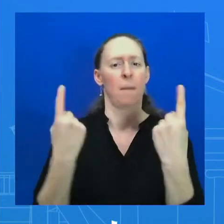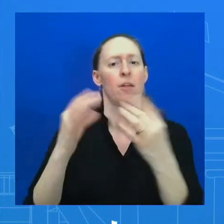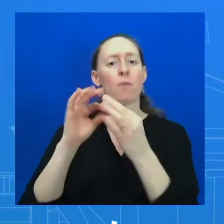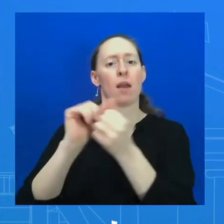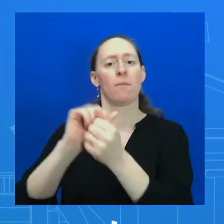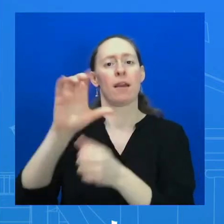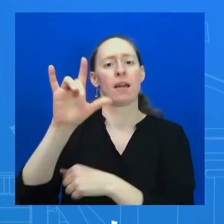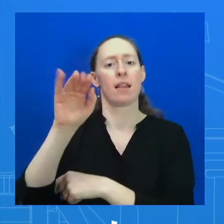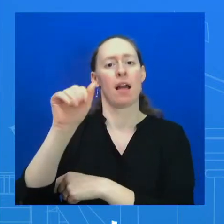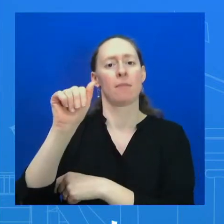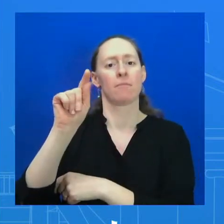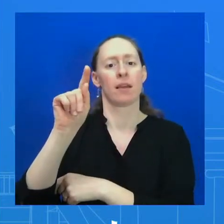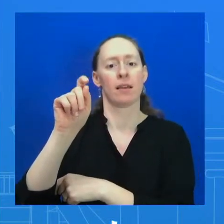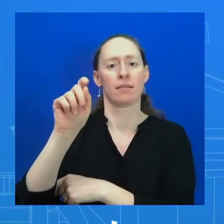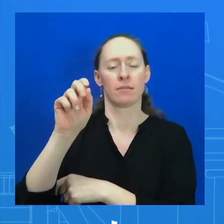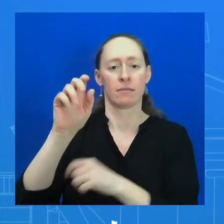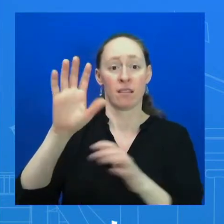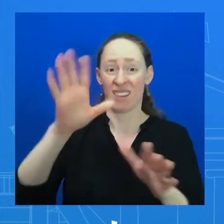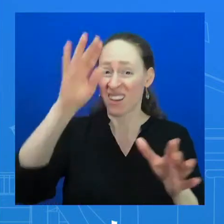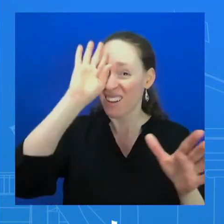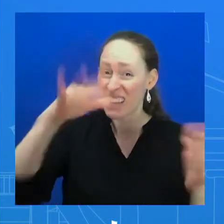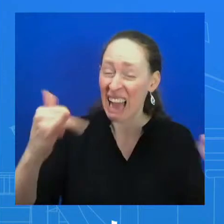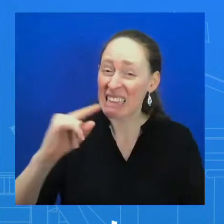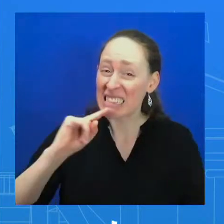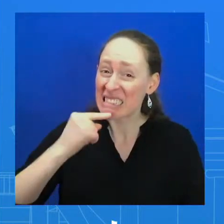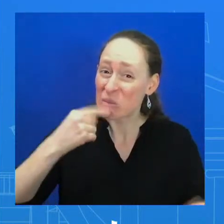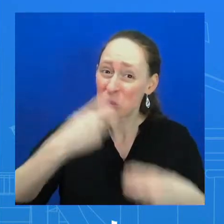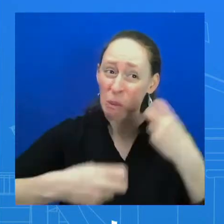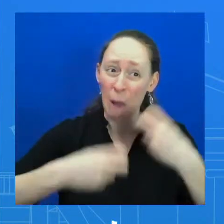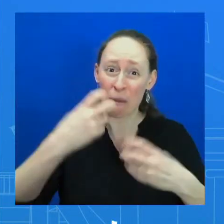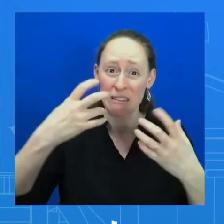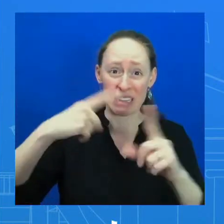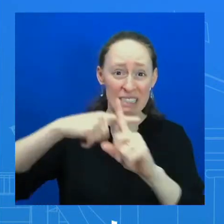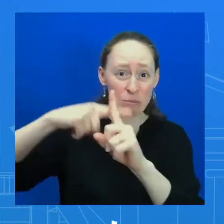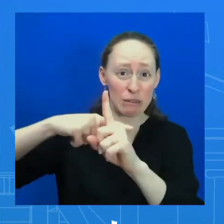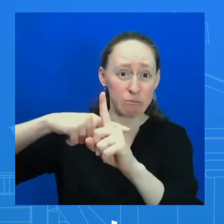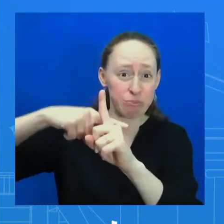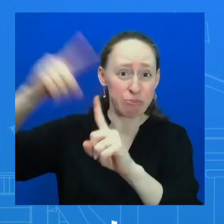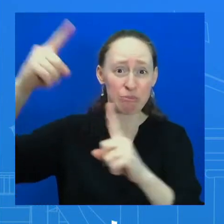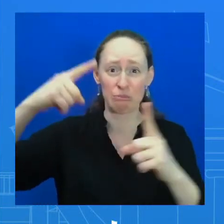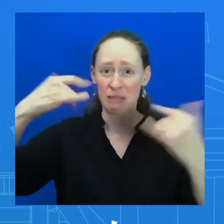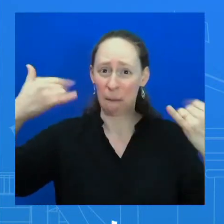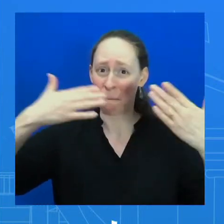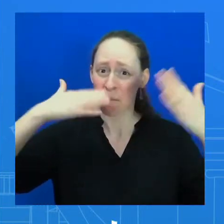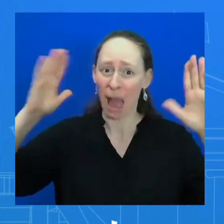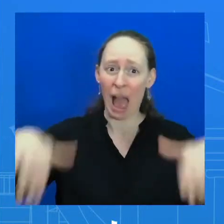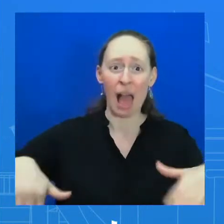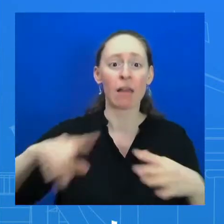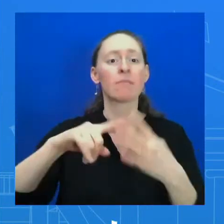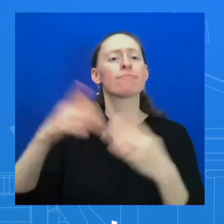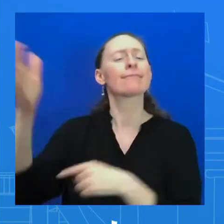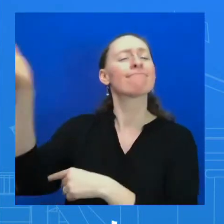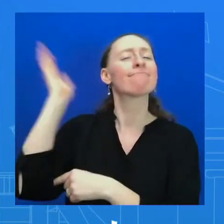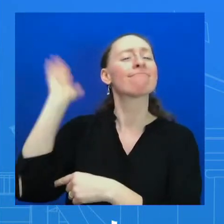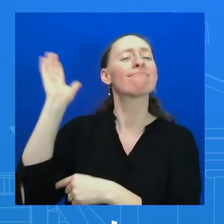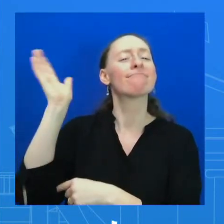he talked about four crises that we had to deal with as -- as Americans. And climate change is not just as Americans, as a world.